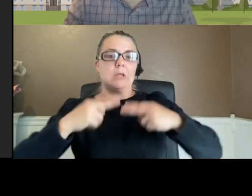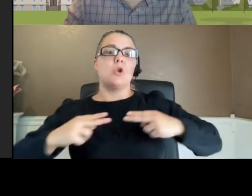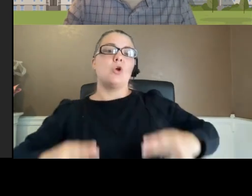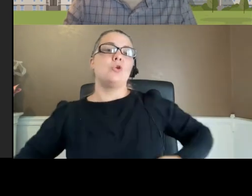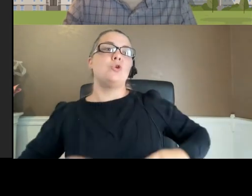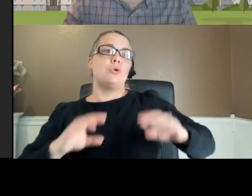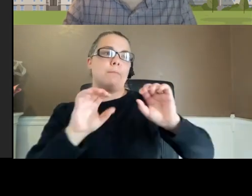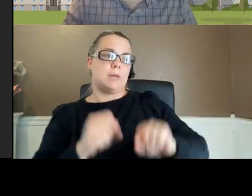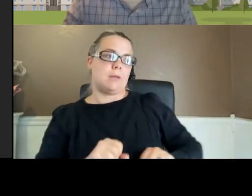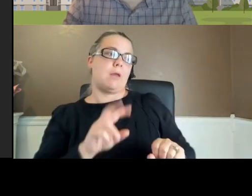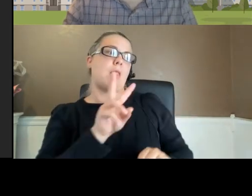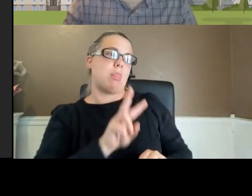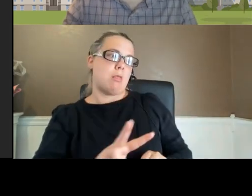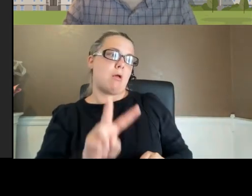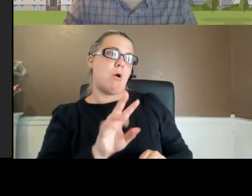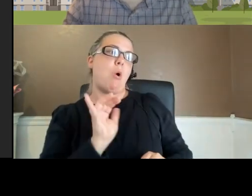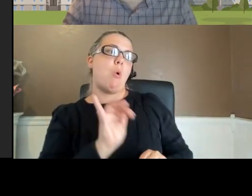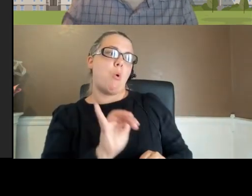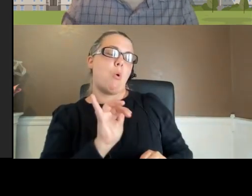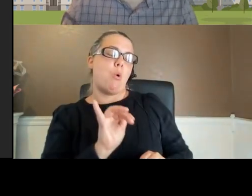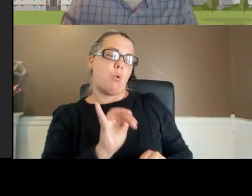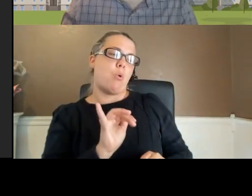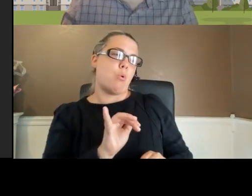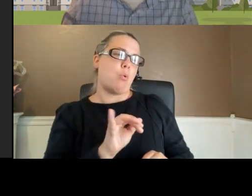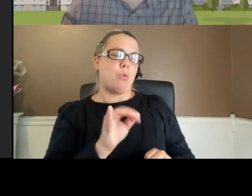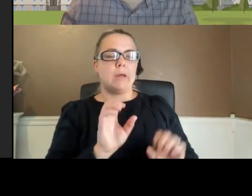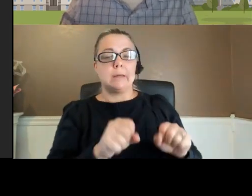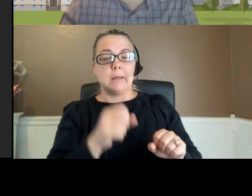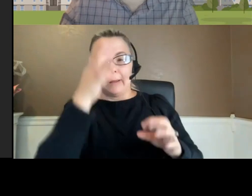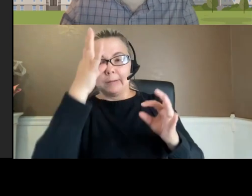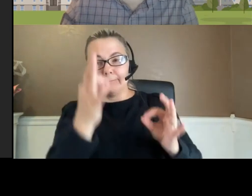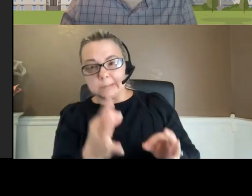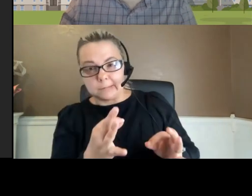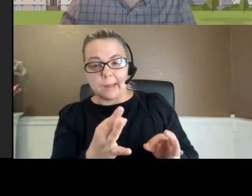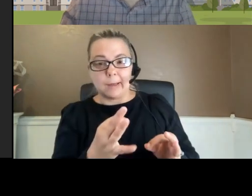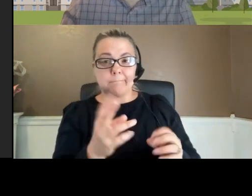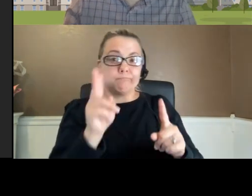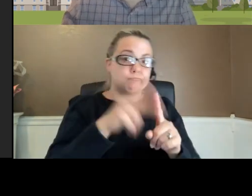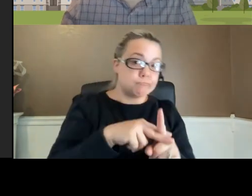its alternative text, and then determine whether that is important, if it's equivalent for that